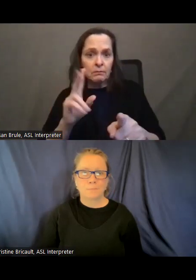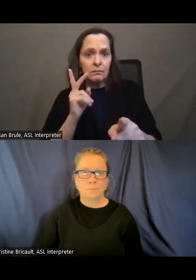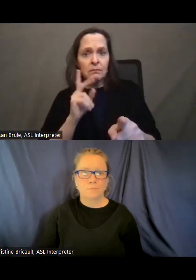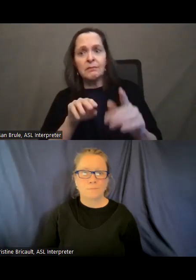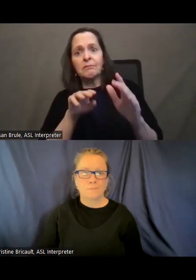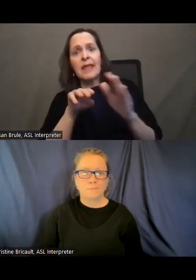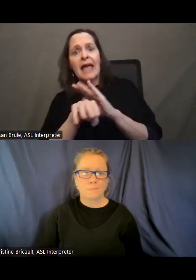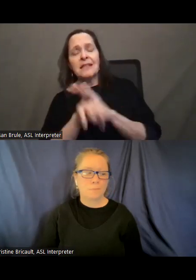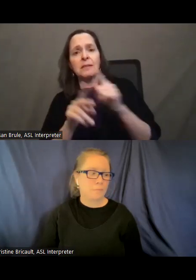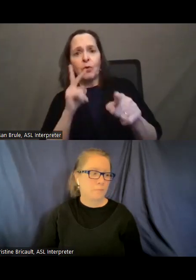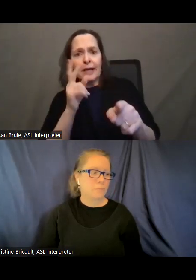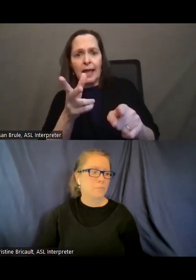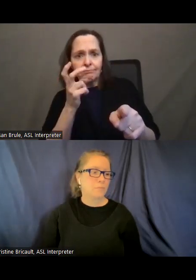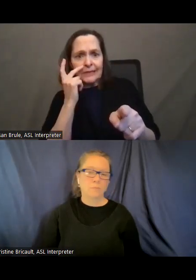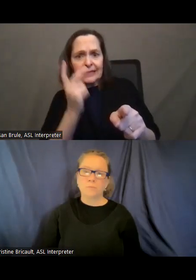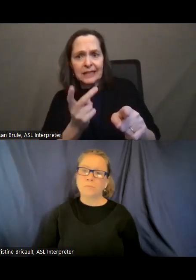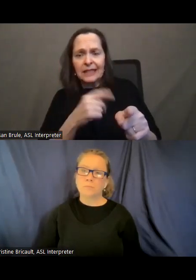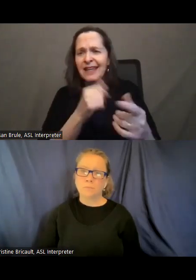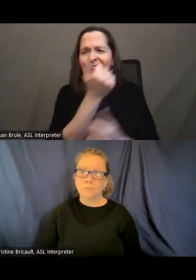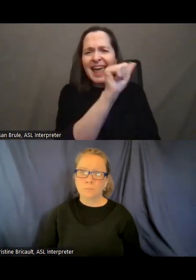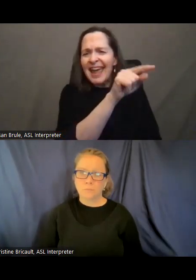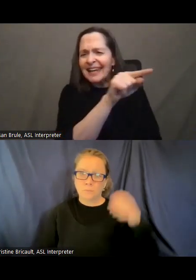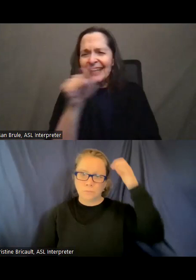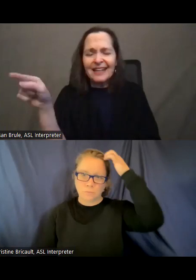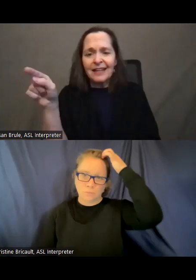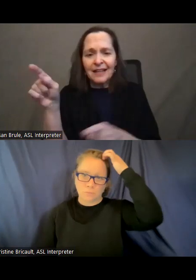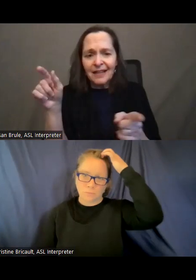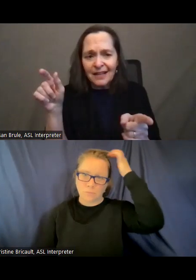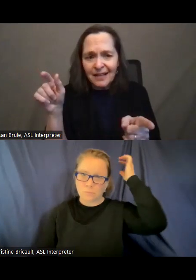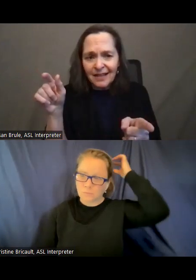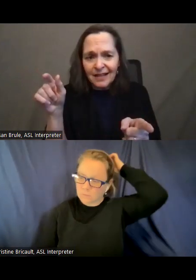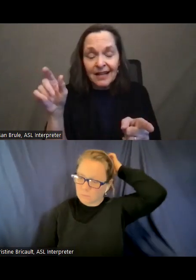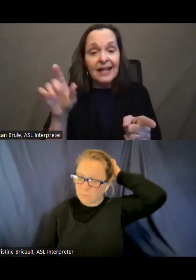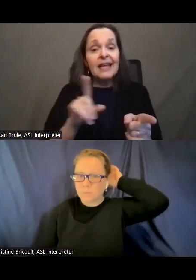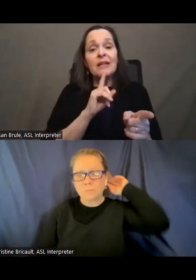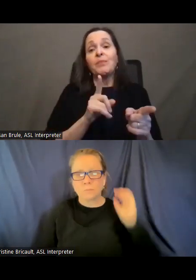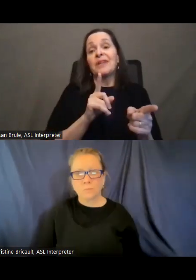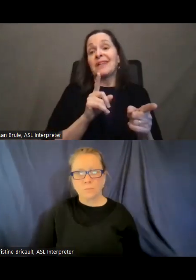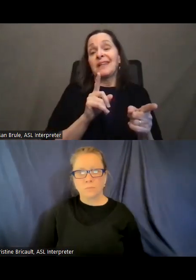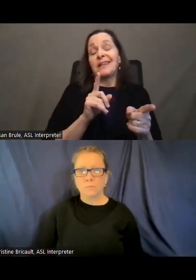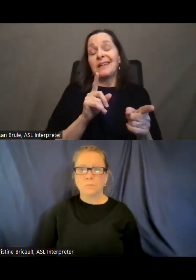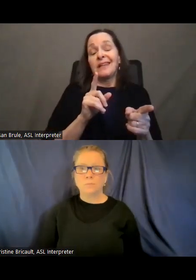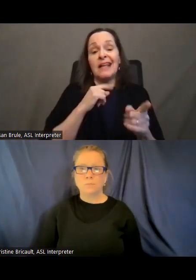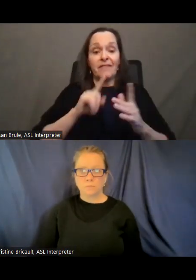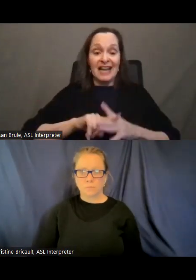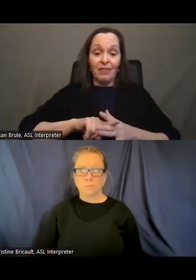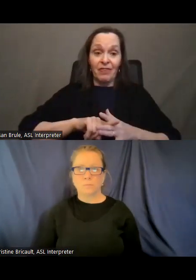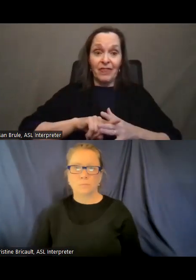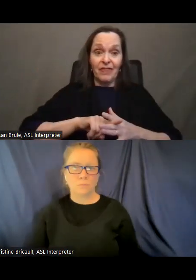If you think about it at the beginning, during the design phase, it's going to be much easier to make it accessible, rather than putting it to the end.